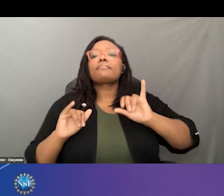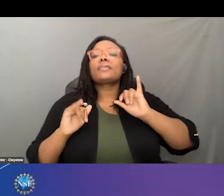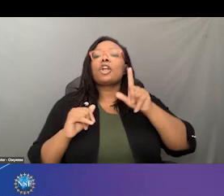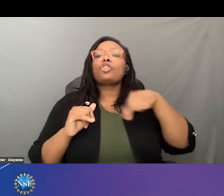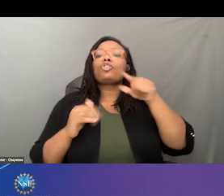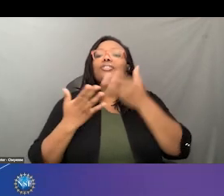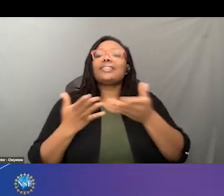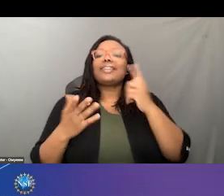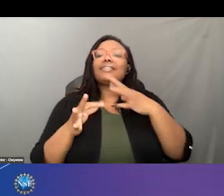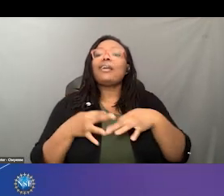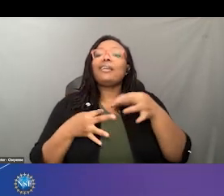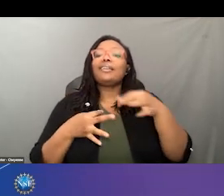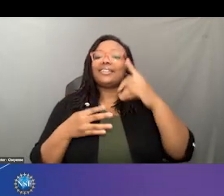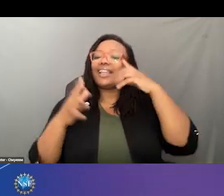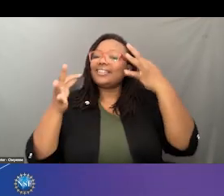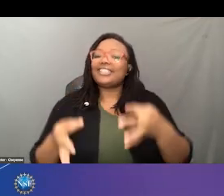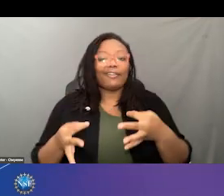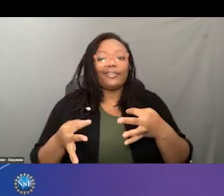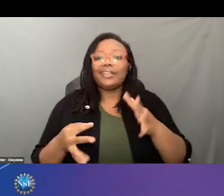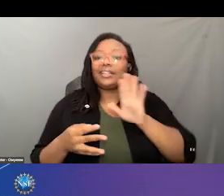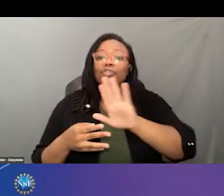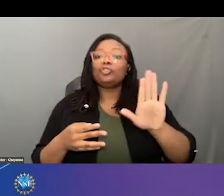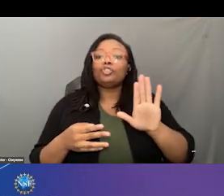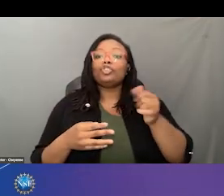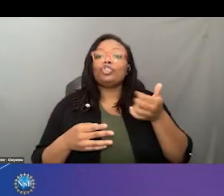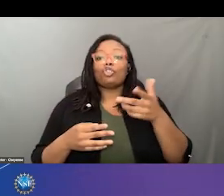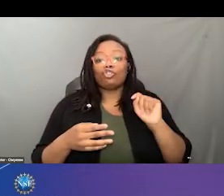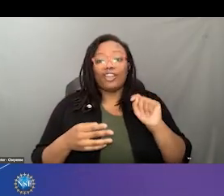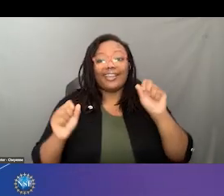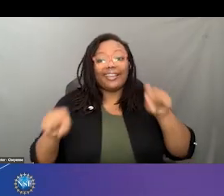those are items that can delay definitely your grant.